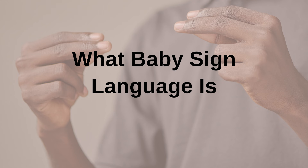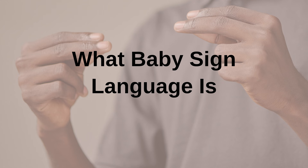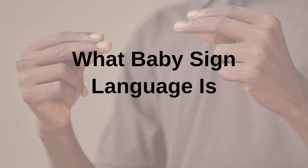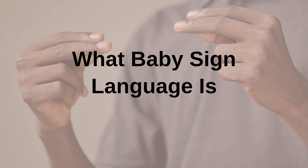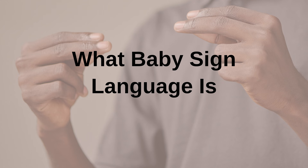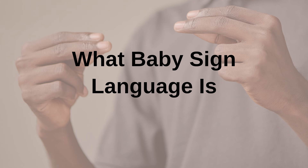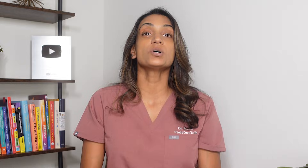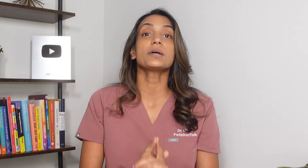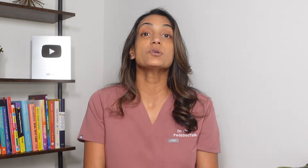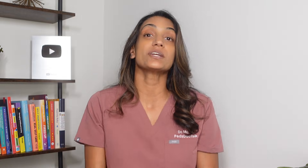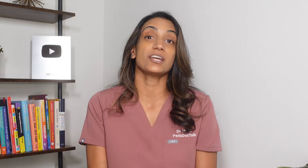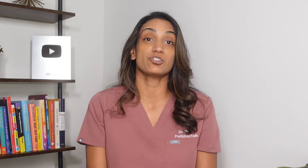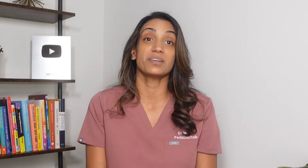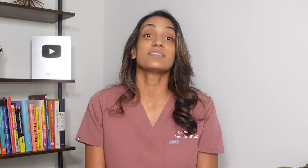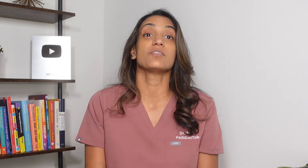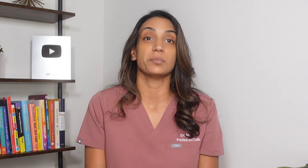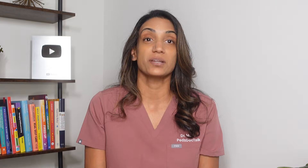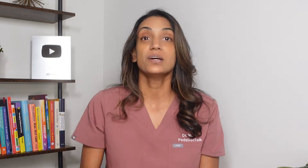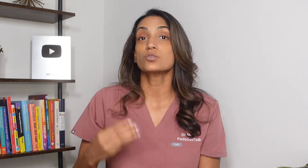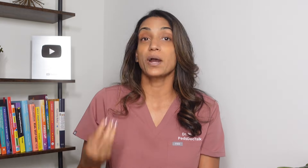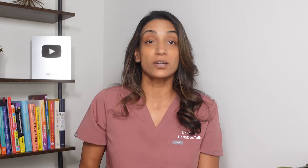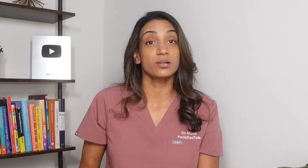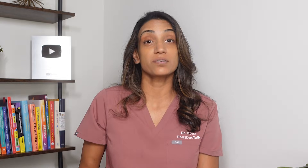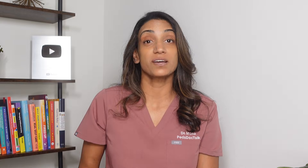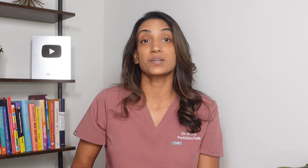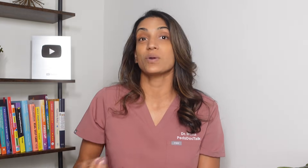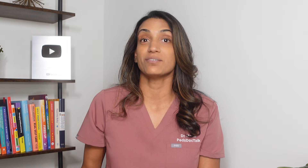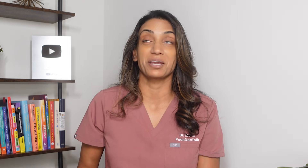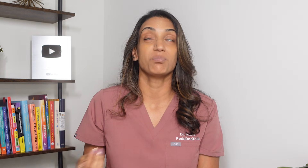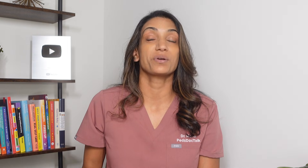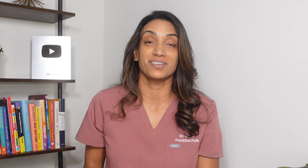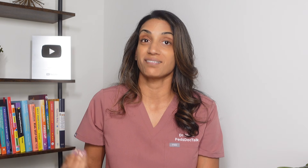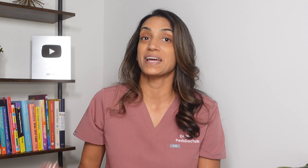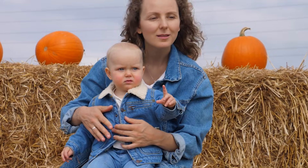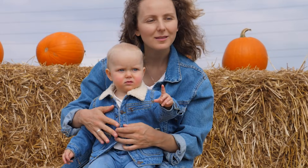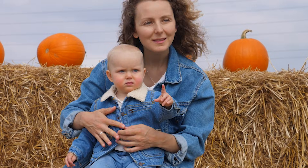It's part of normal communication development, right alongside waving, pointing, and nodding.